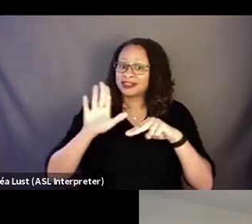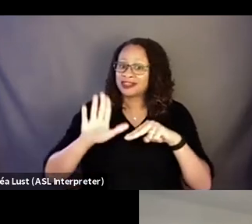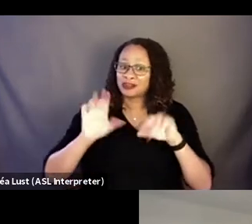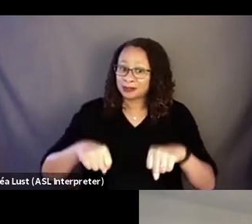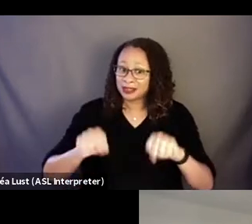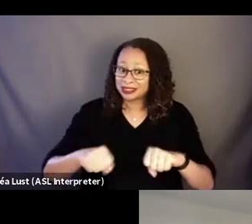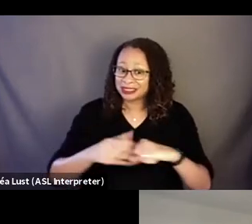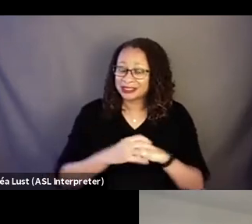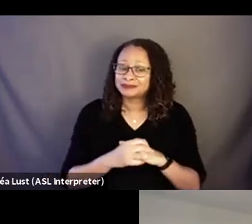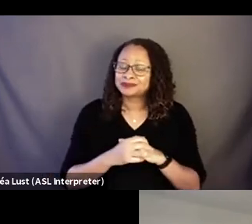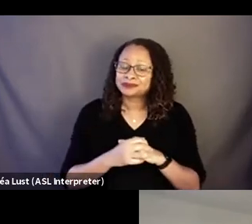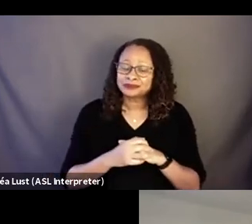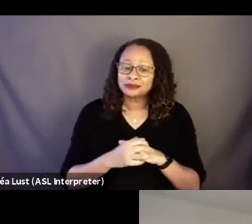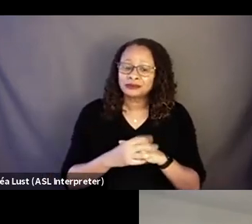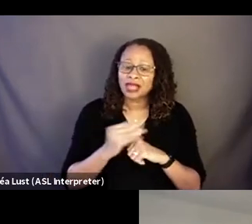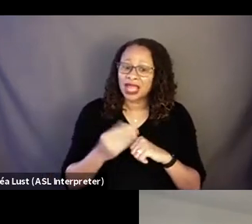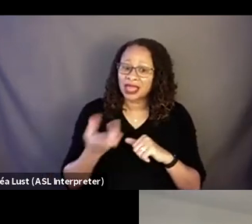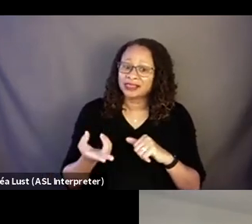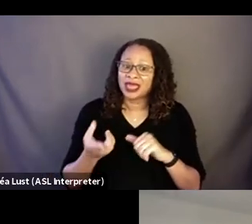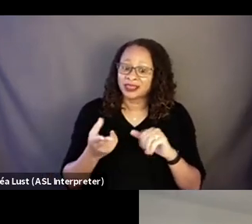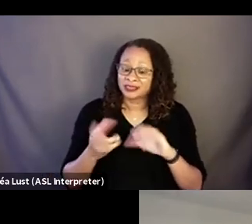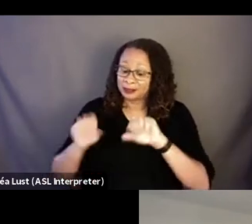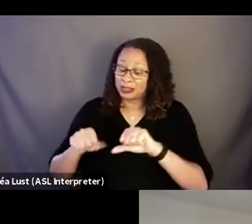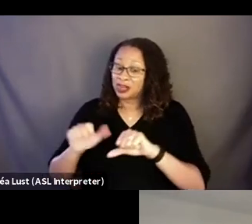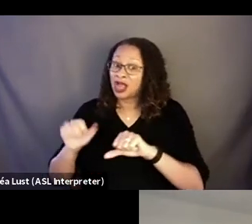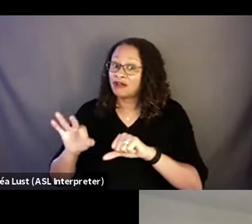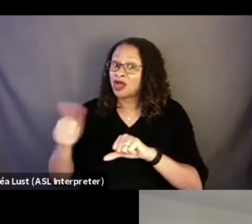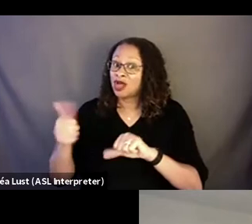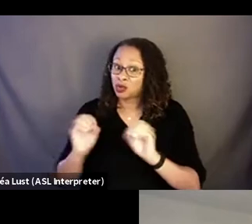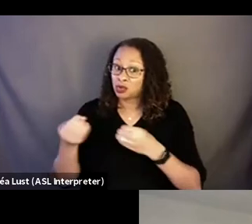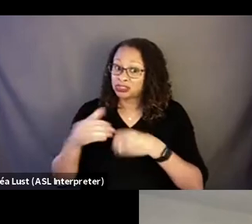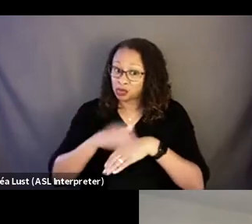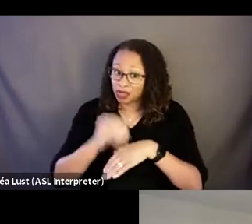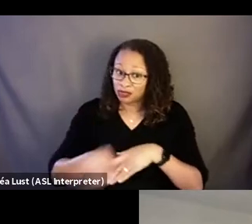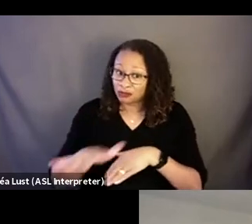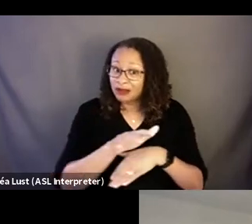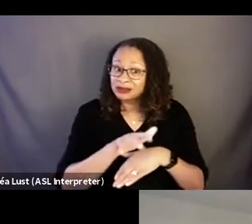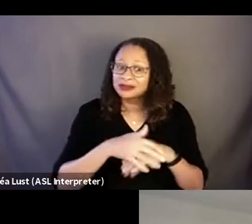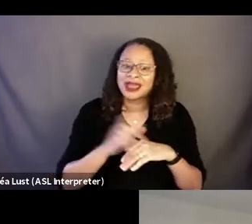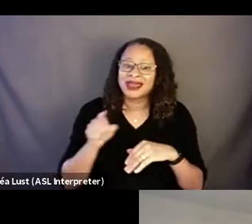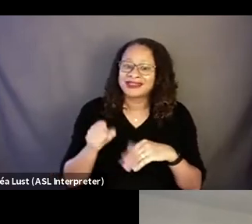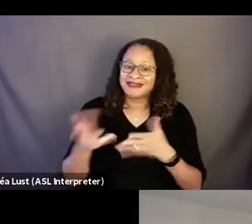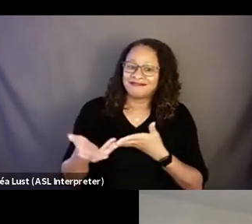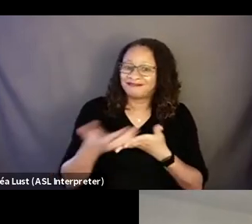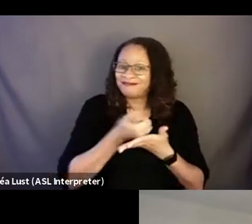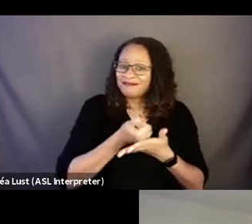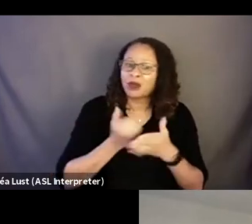and the capacity of the other organizations on the ground. I know they've raised over $100,000